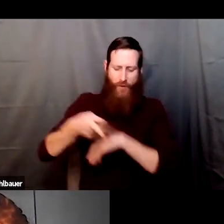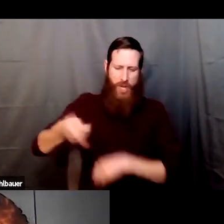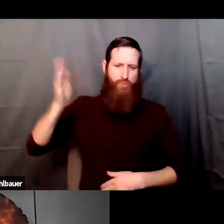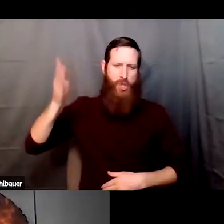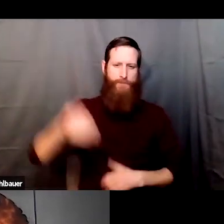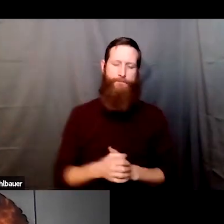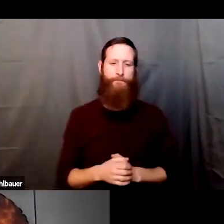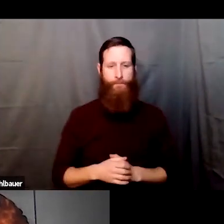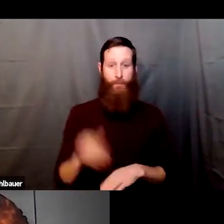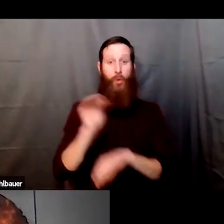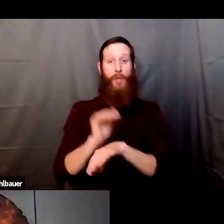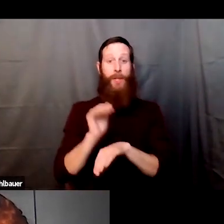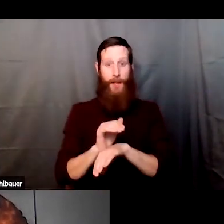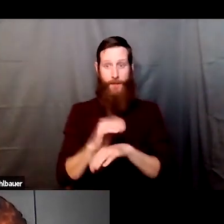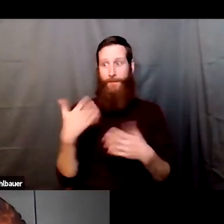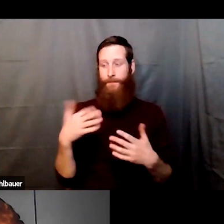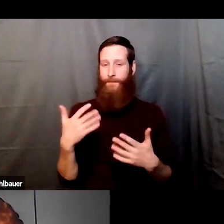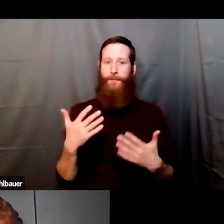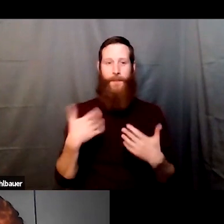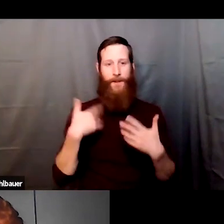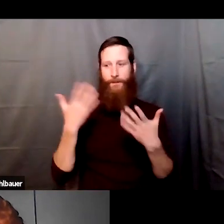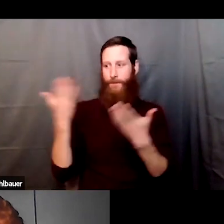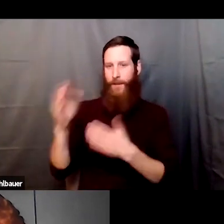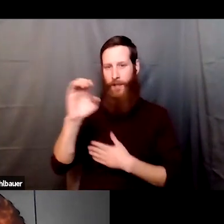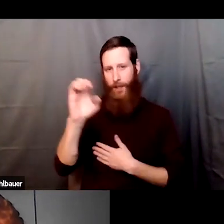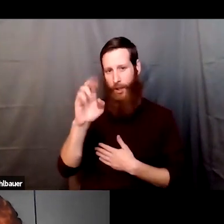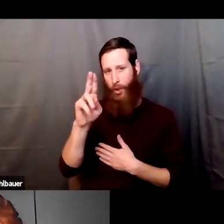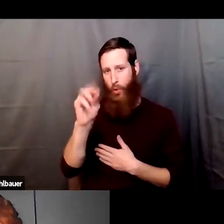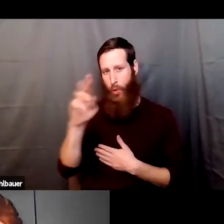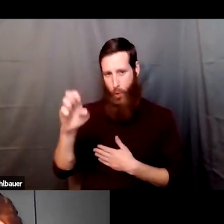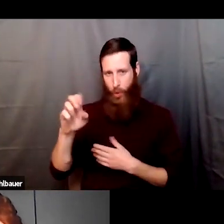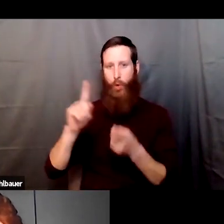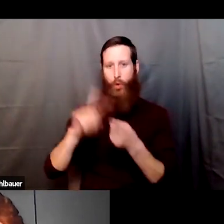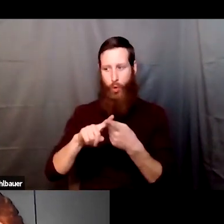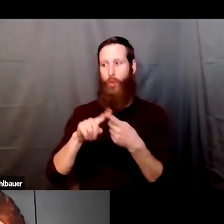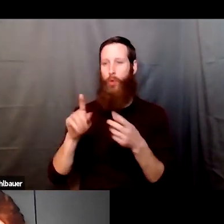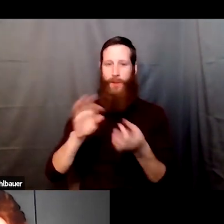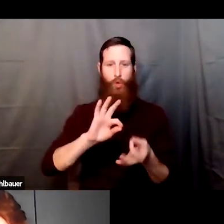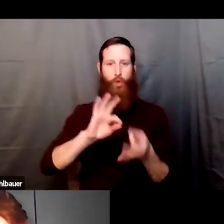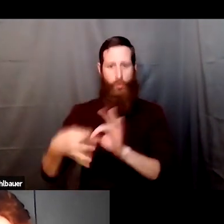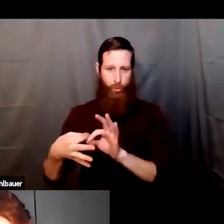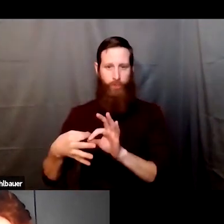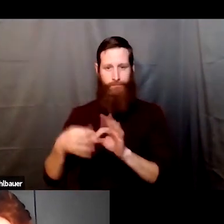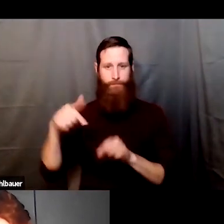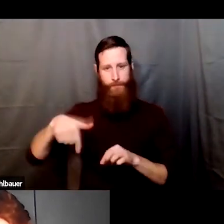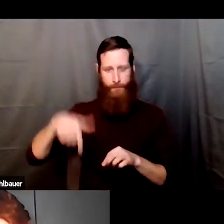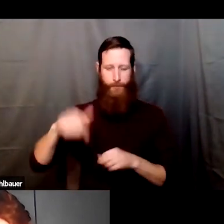Tonight, we have the wonderful privilege of having Eudore here with us to do an American Sign language interpretation of this awareness class.